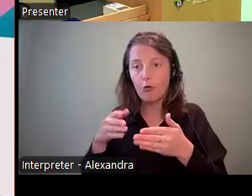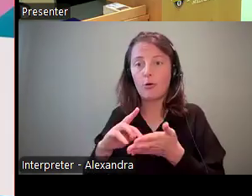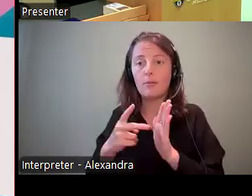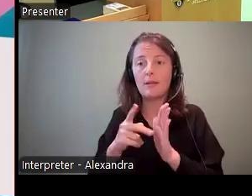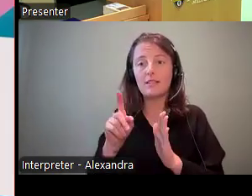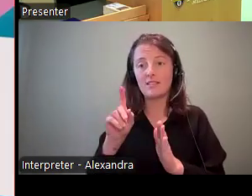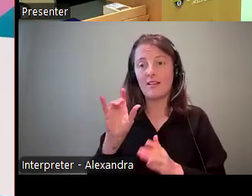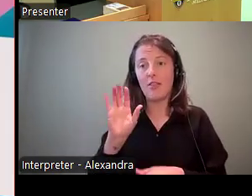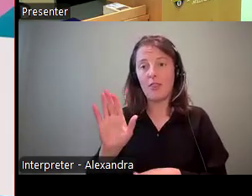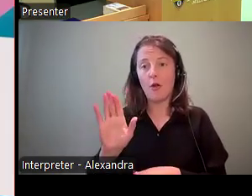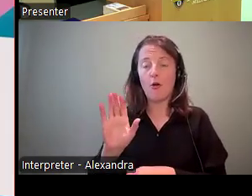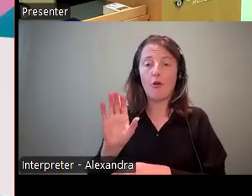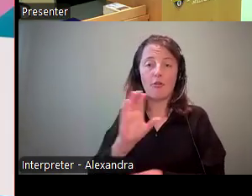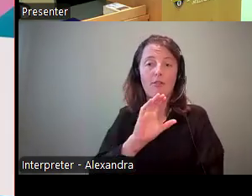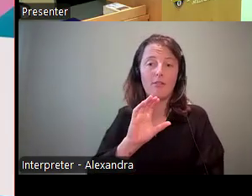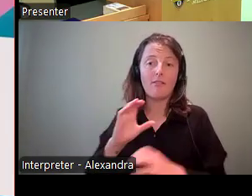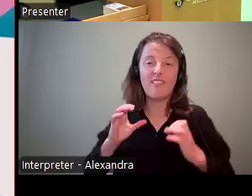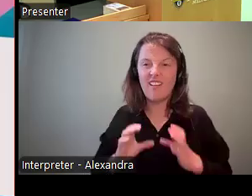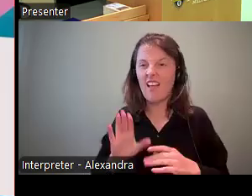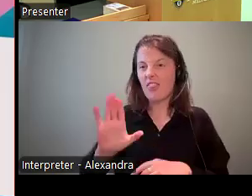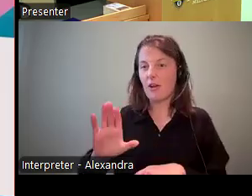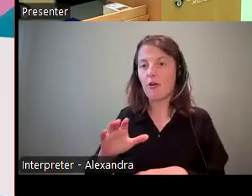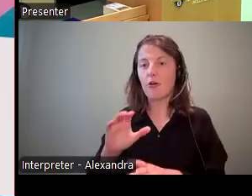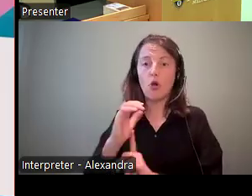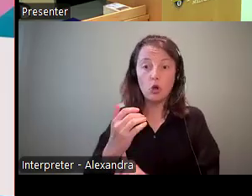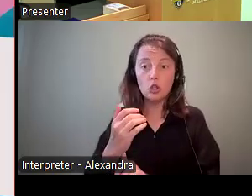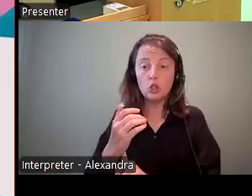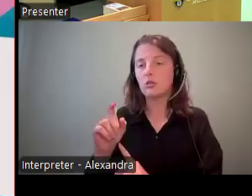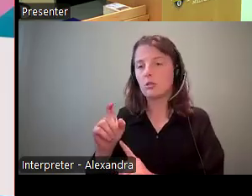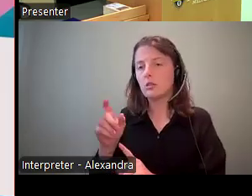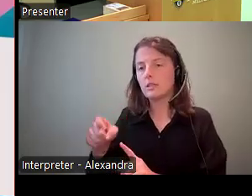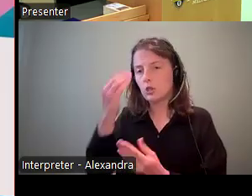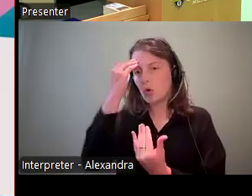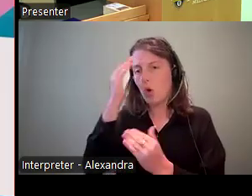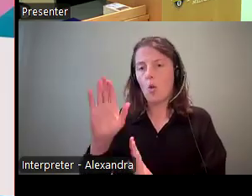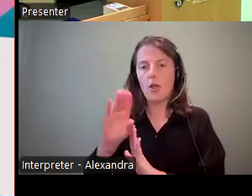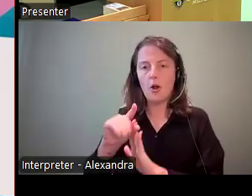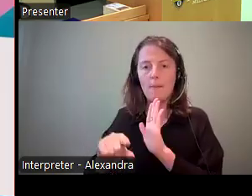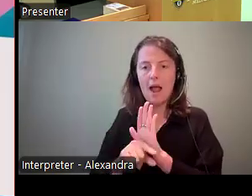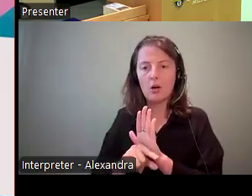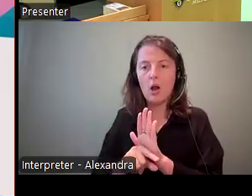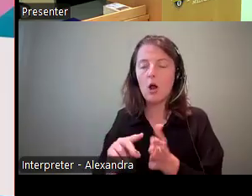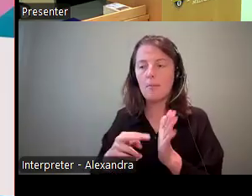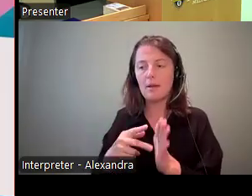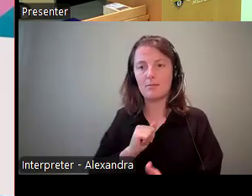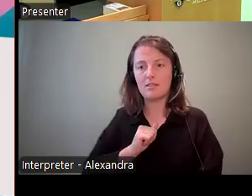culture so you can better assist them because you want to make certain you know your treatment